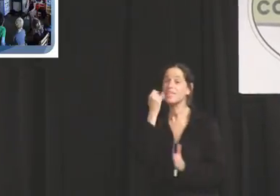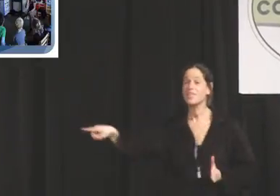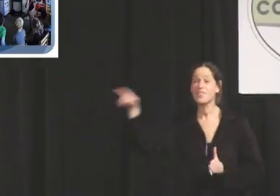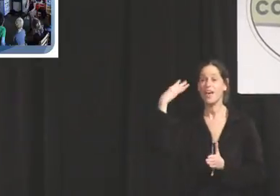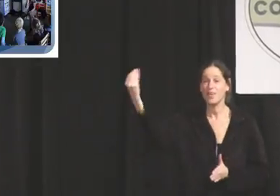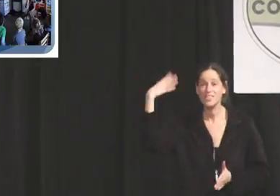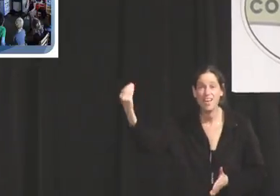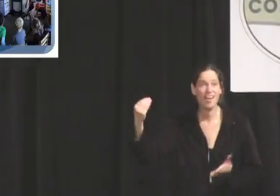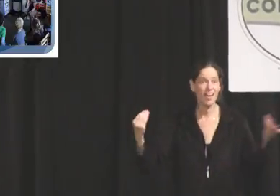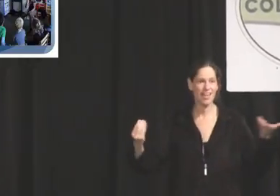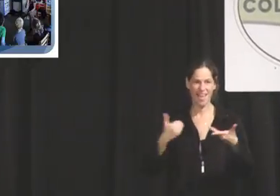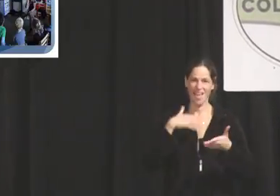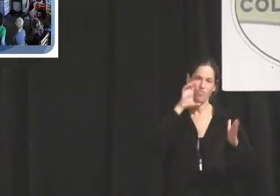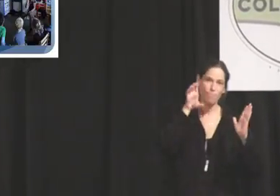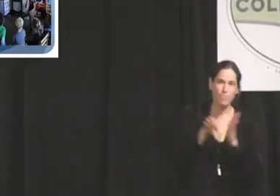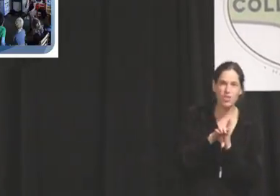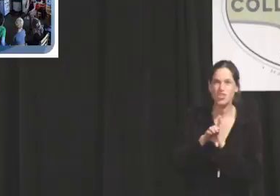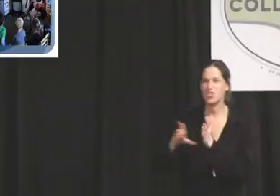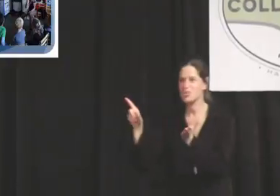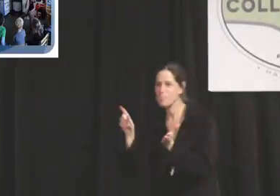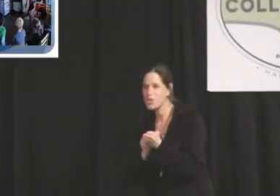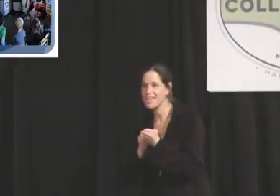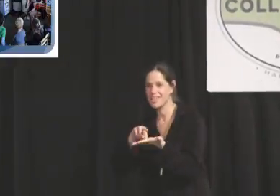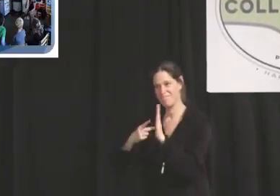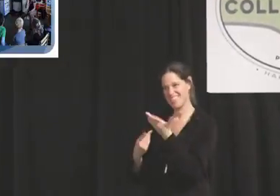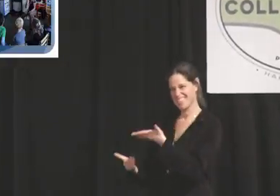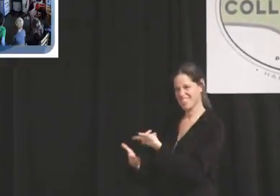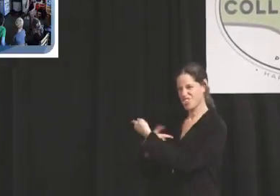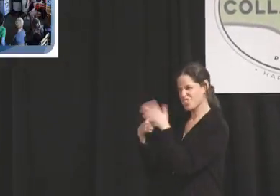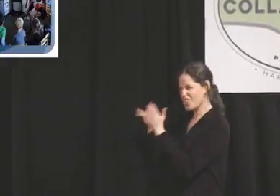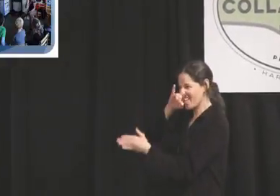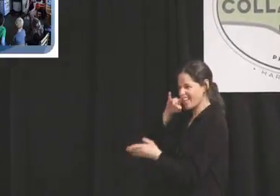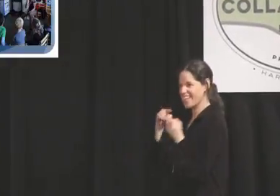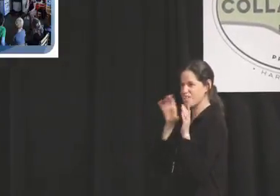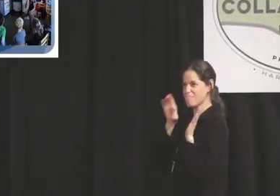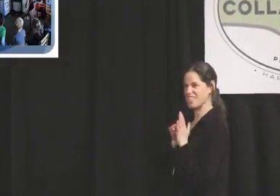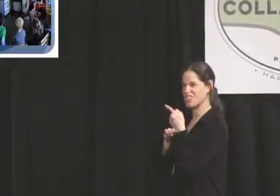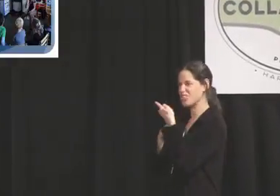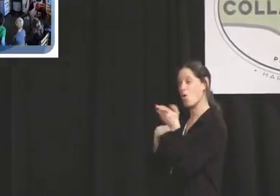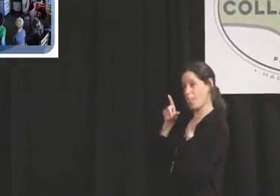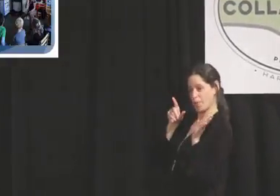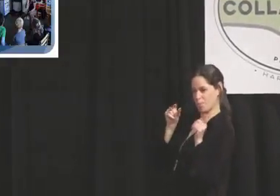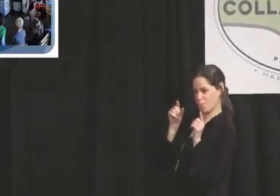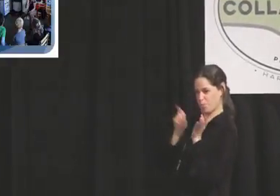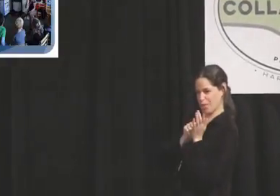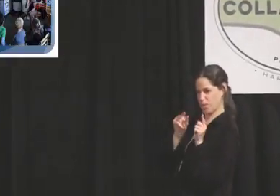If it's calendar time. Whatever it is. We're going to go outside, great. So have you got pictures? Have you got print? Talking about the playground